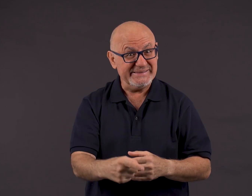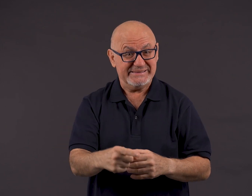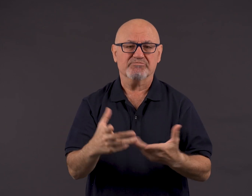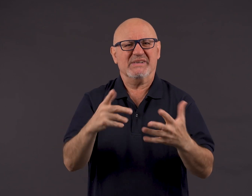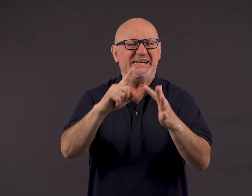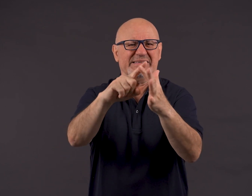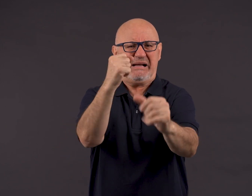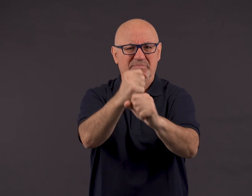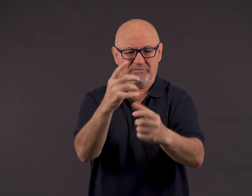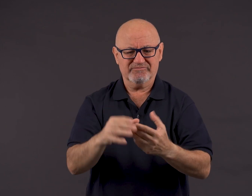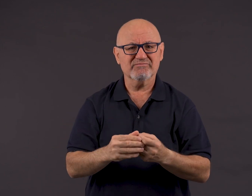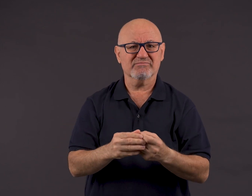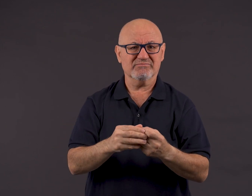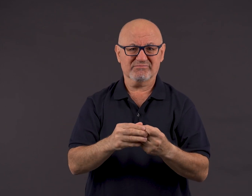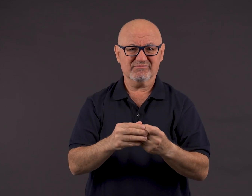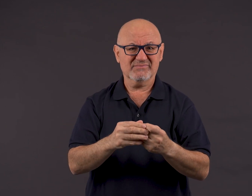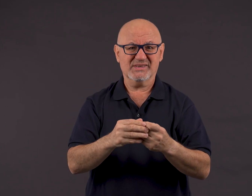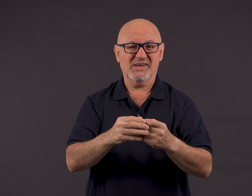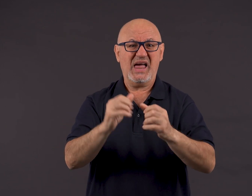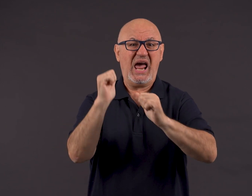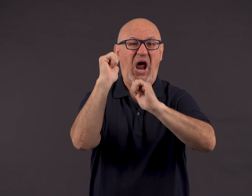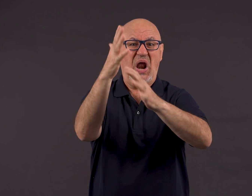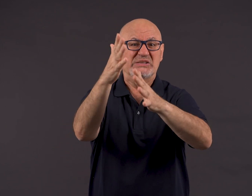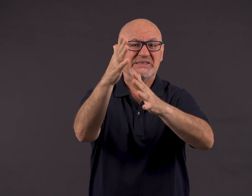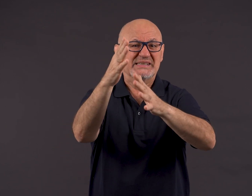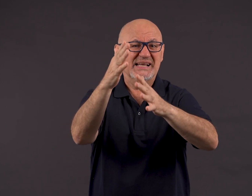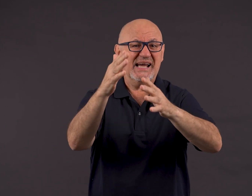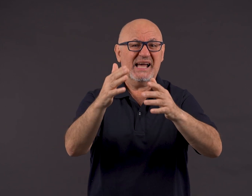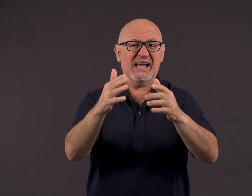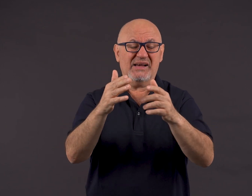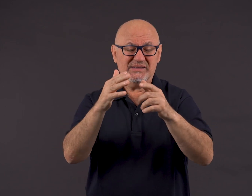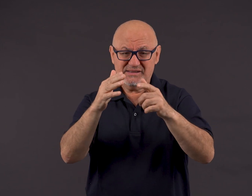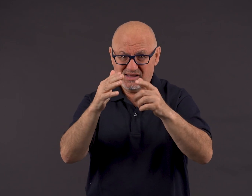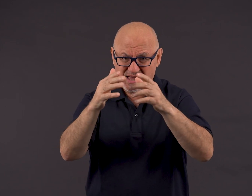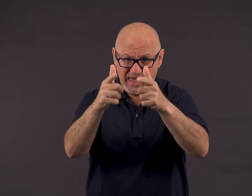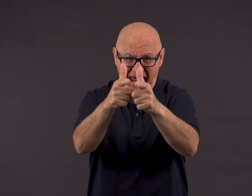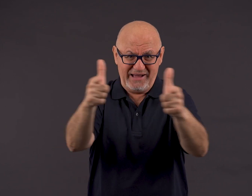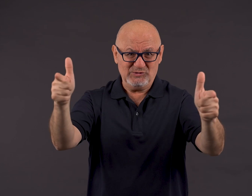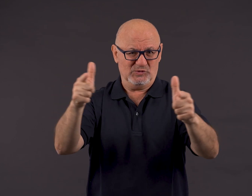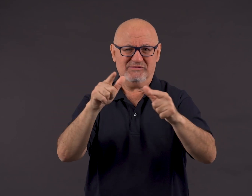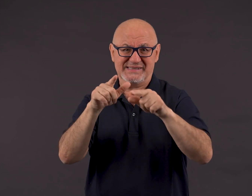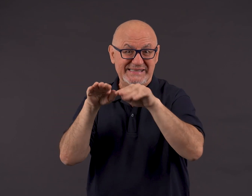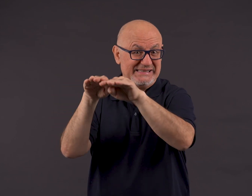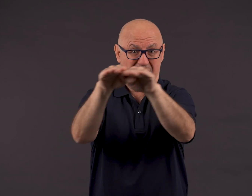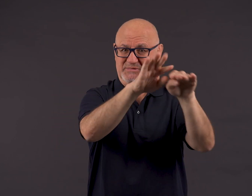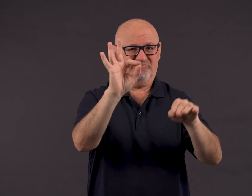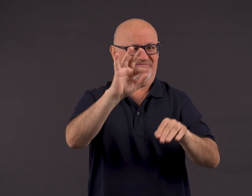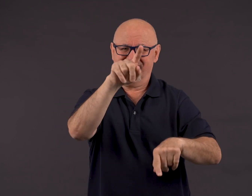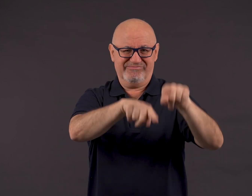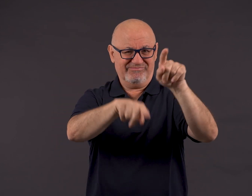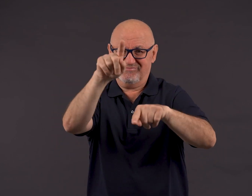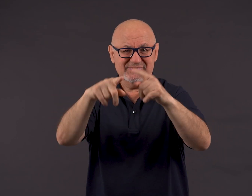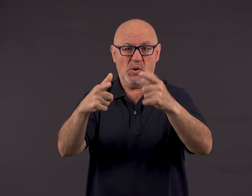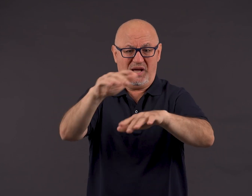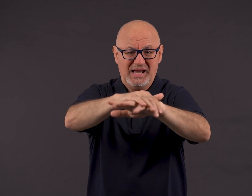Even with Auslan there is a huge variation in how it's accessed. It could be tactile,